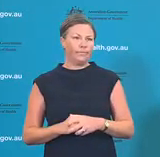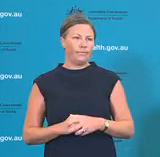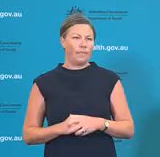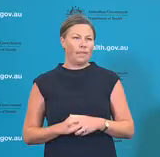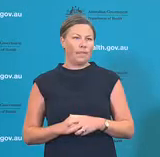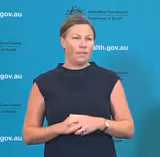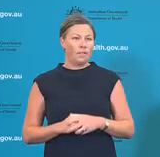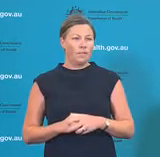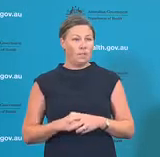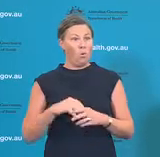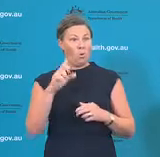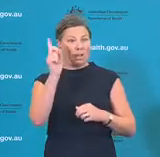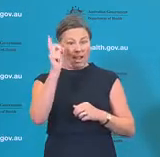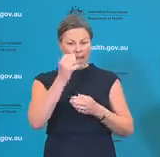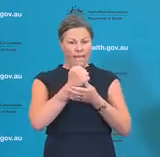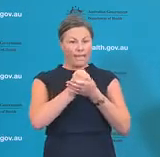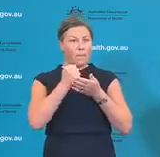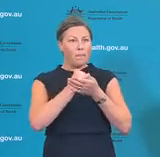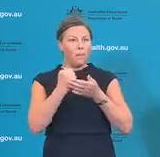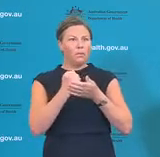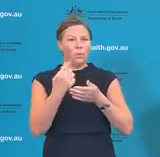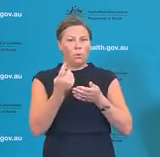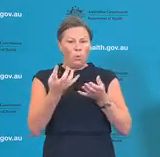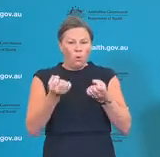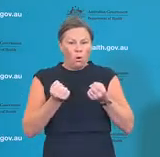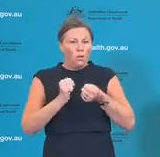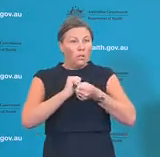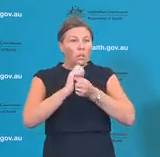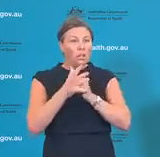numbers we're seeing around the the slowing of the spread or the flattening